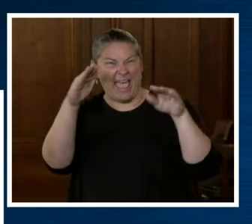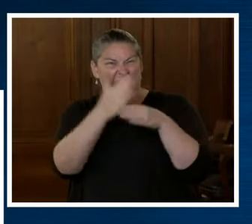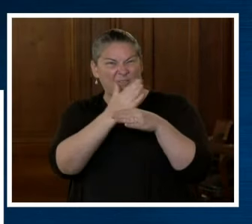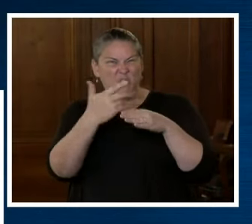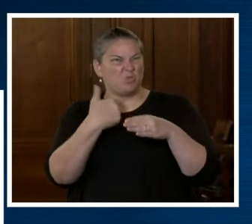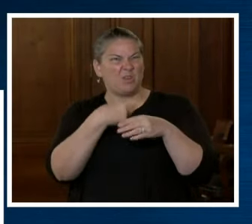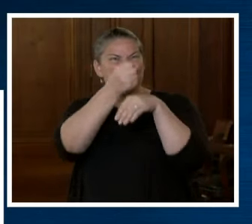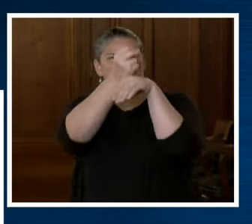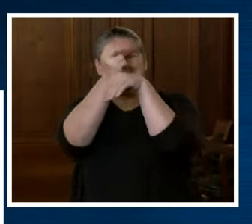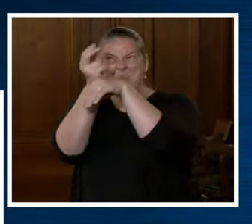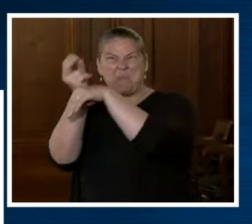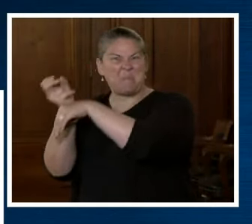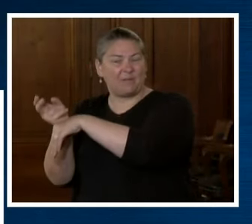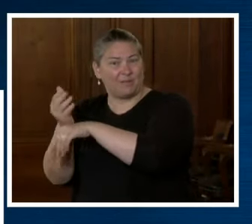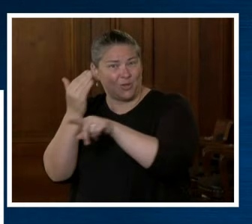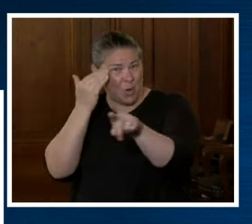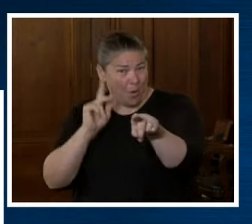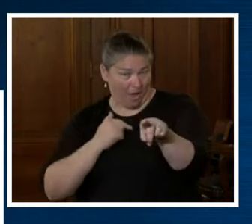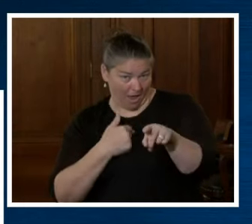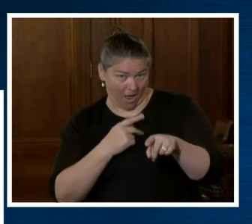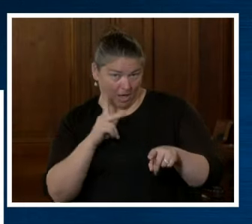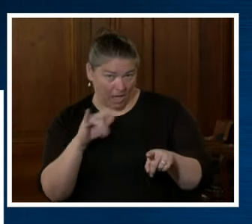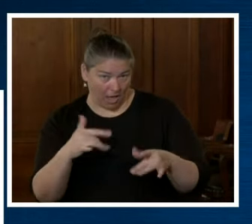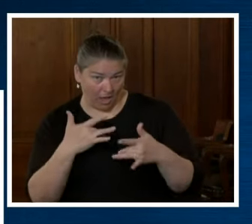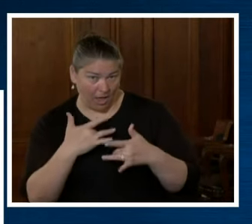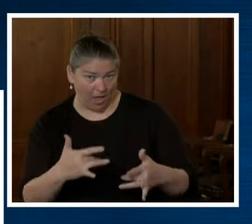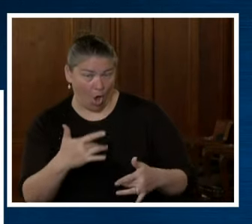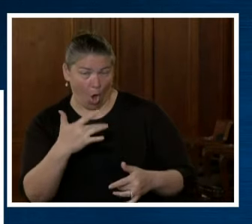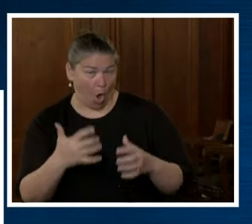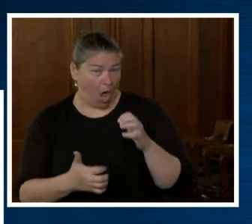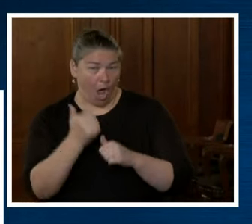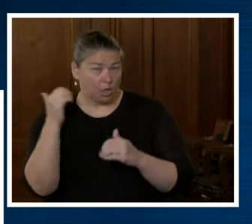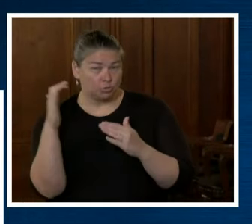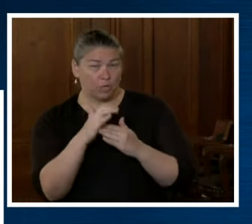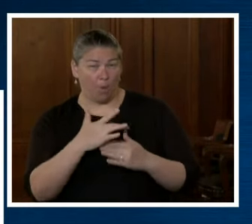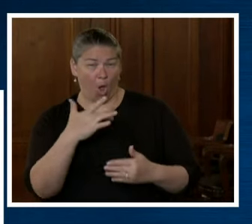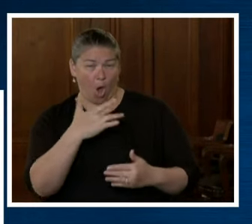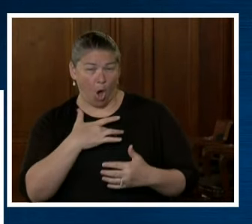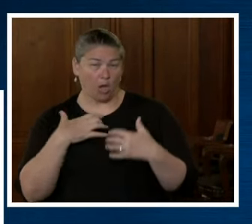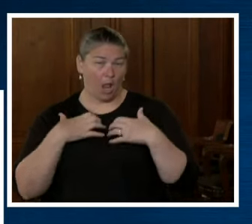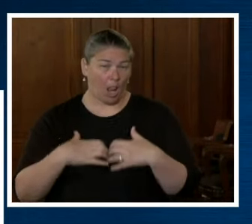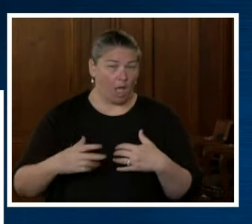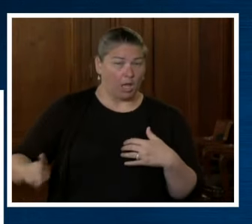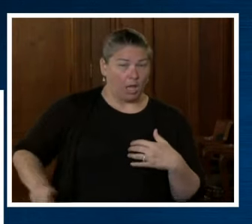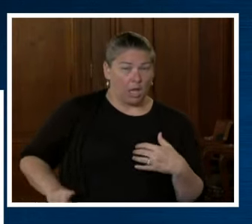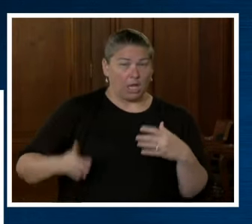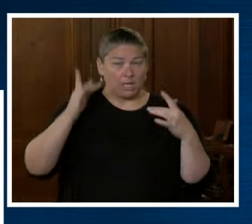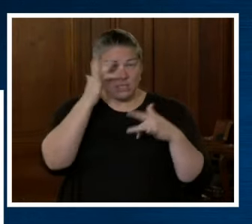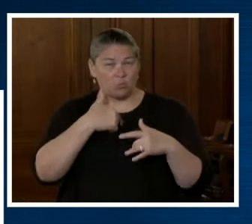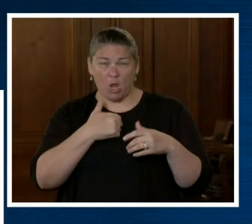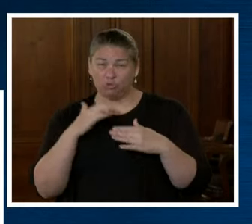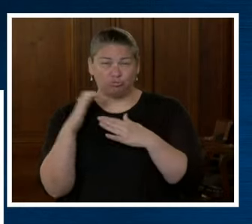SERIOUS STEPS EVERY DAY. WE CERTAINLY STEPPED UP INTO